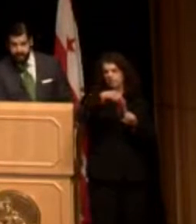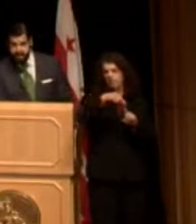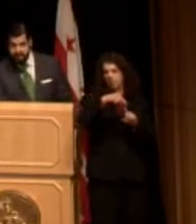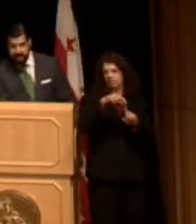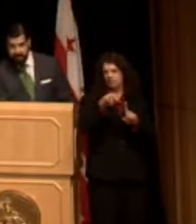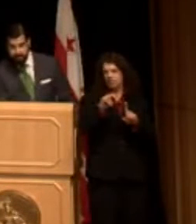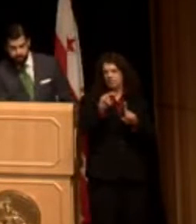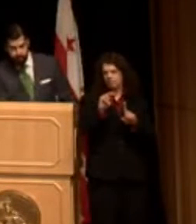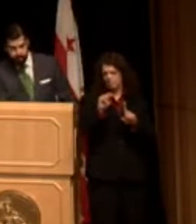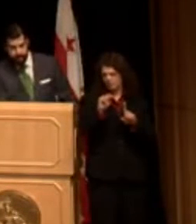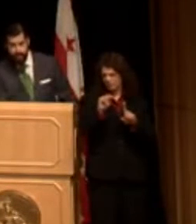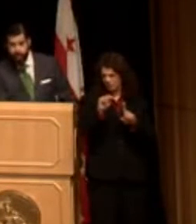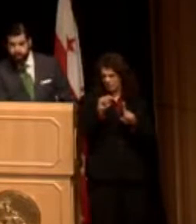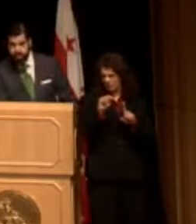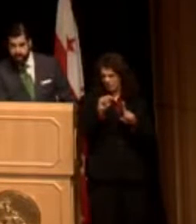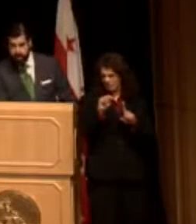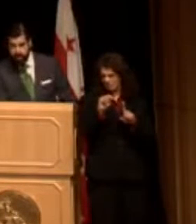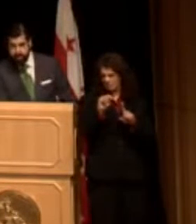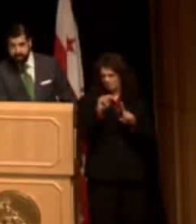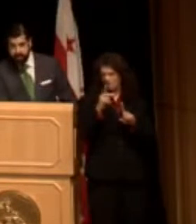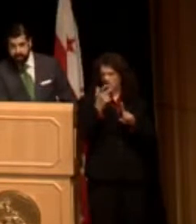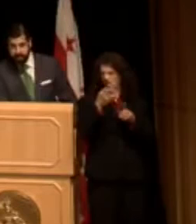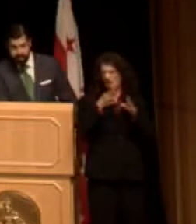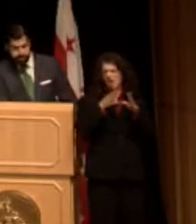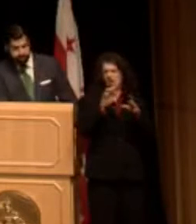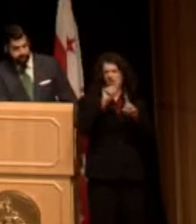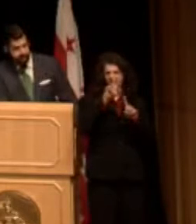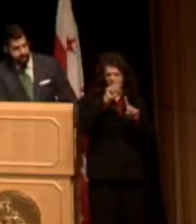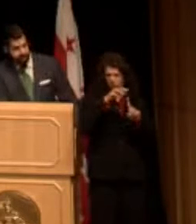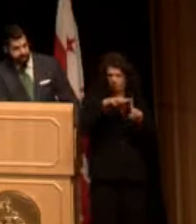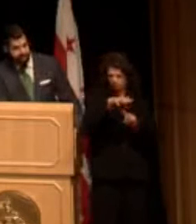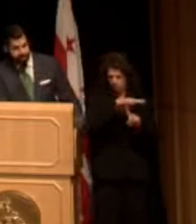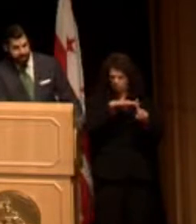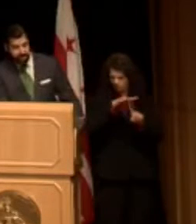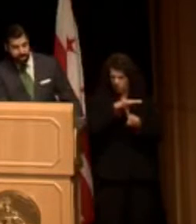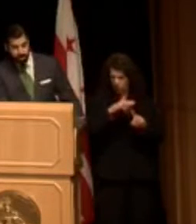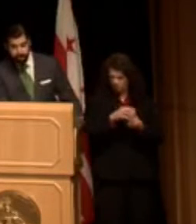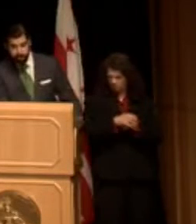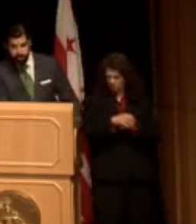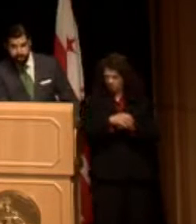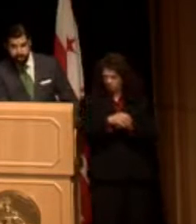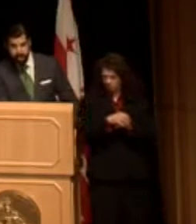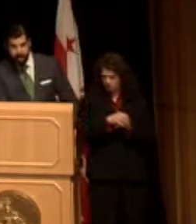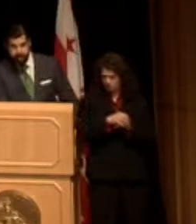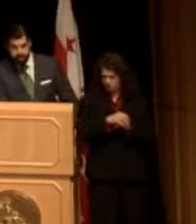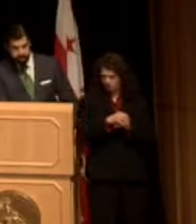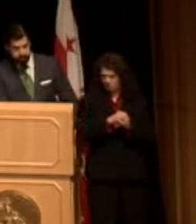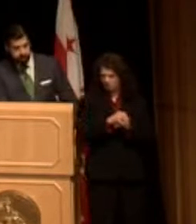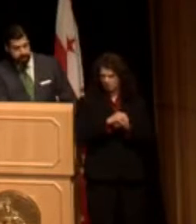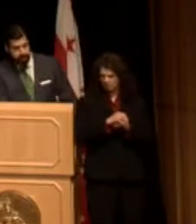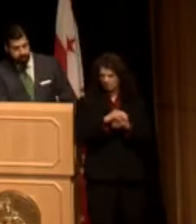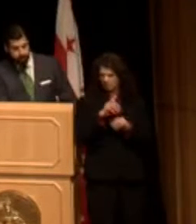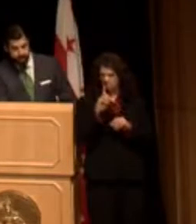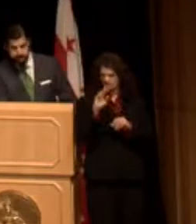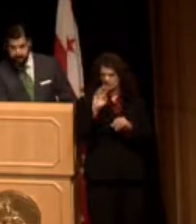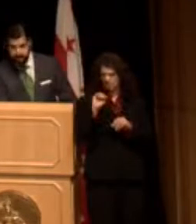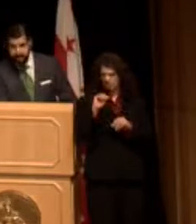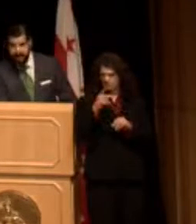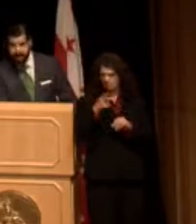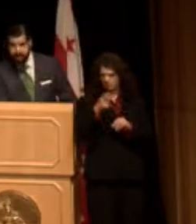THE D.C. HOUSING AUTHORITY OWNS AND OPERATING LINCOLN HEIGHTS. DMPED IS CURRENTLY PRODUCING OFF SITE REPLACEMENT HOUSING AT THE